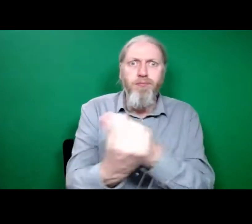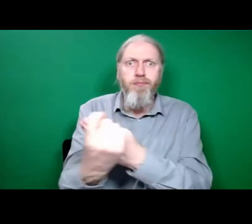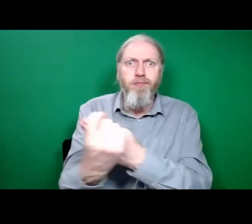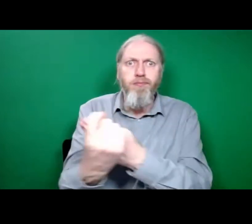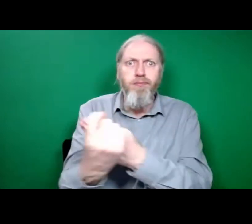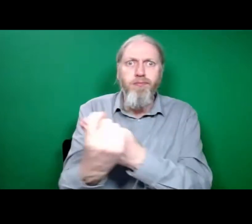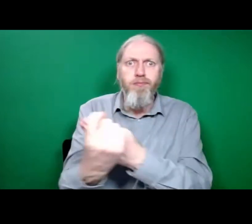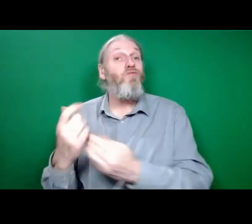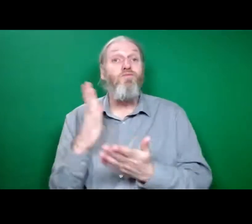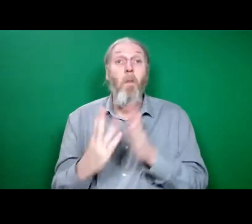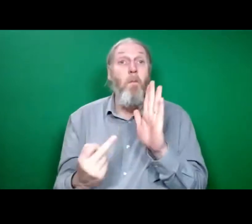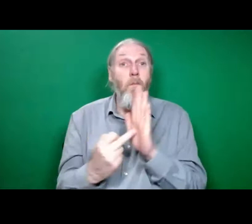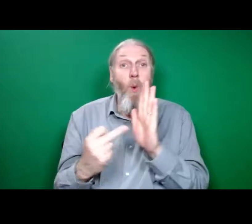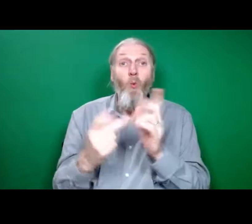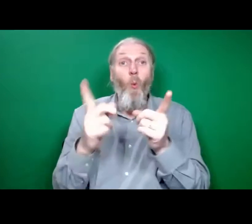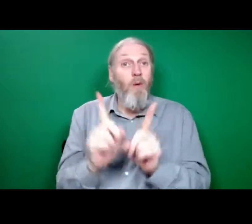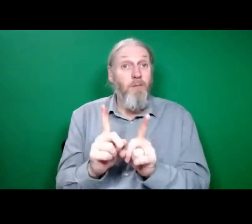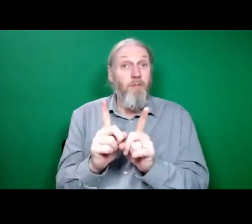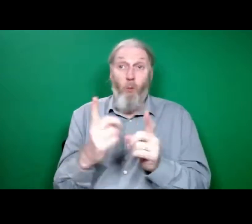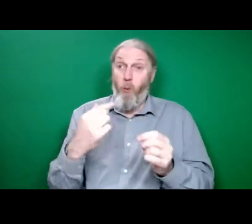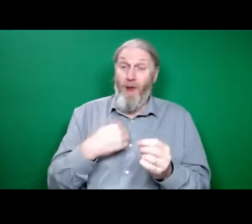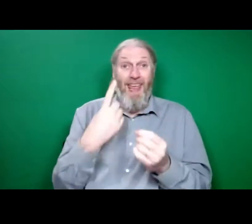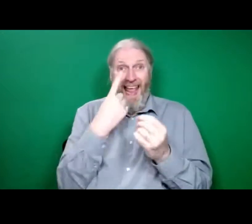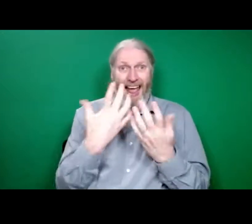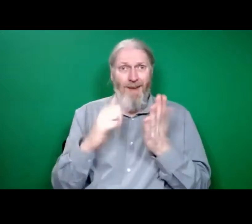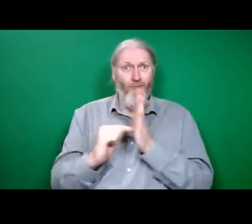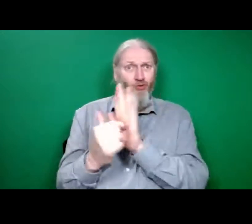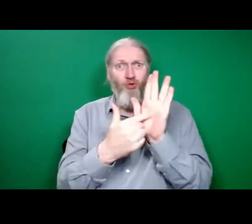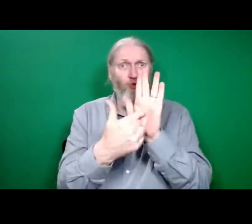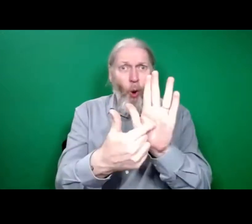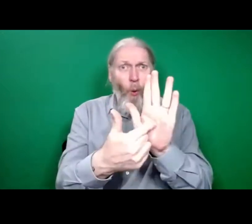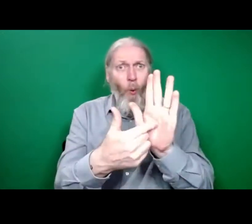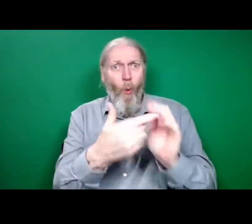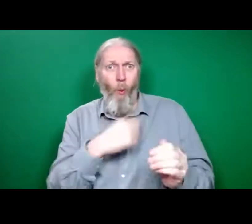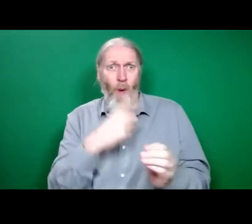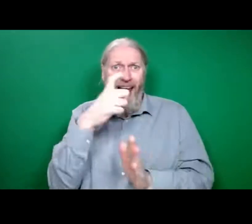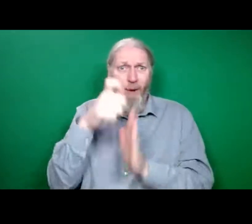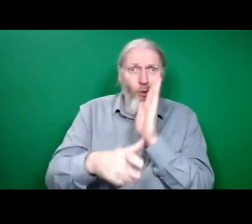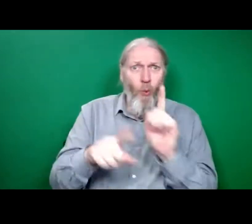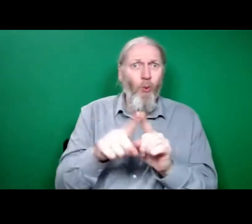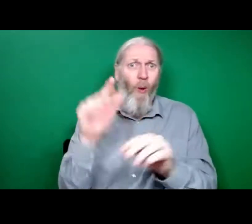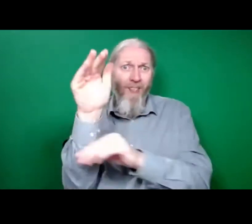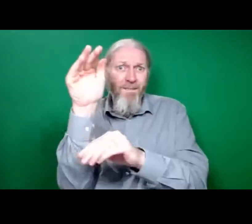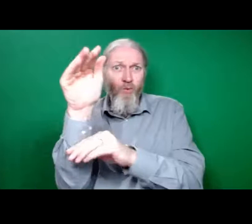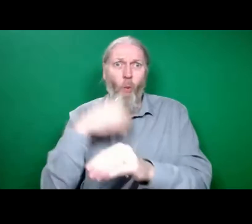theatre here, creating new creative space at Chatham historic dockyard and a new venue being led by the